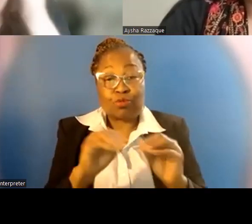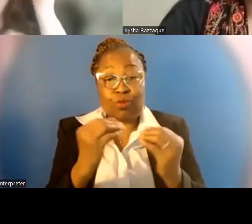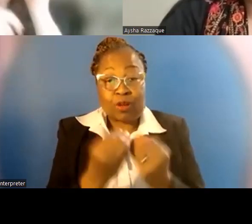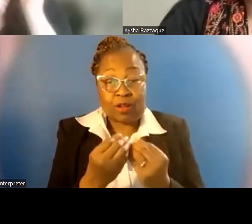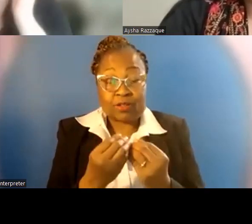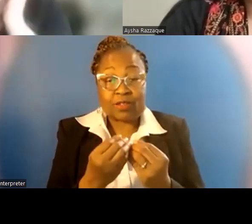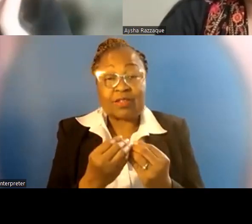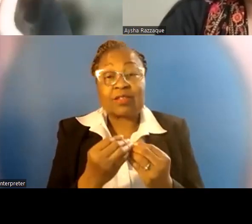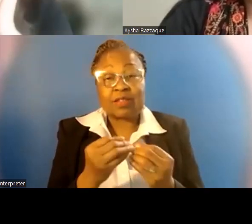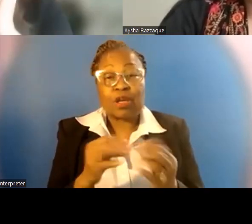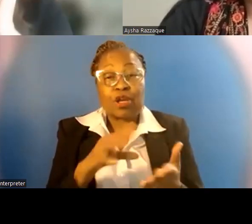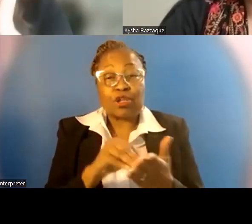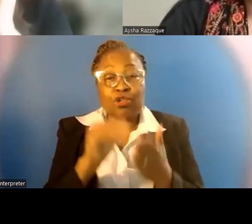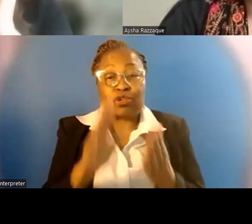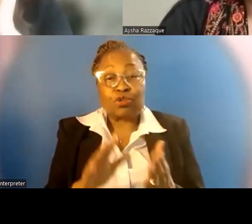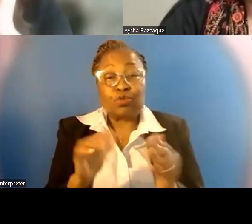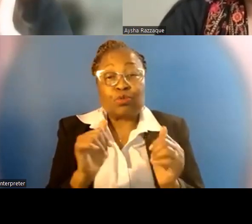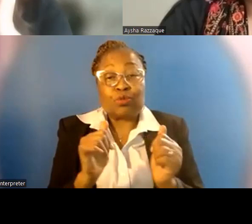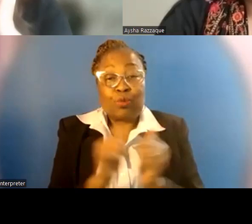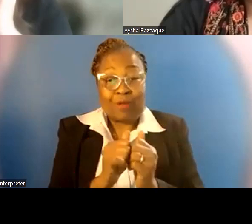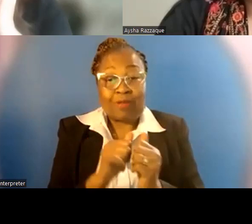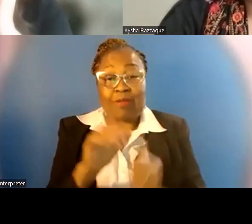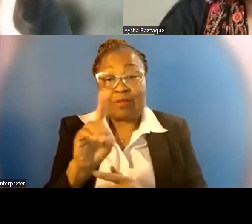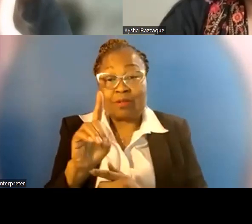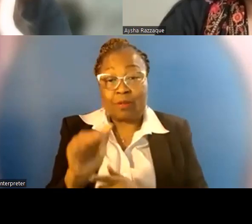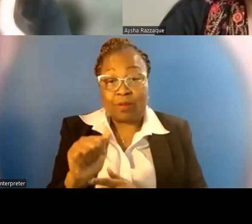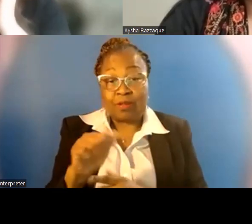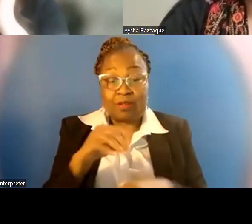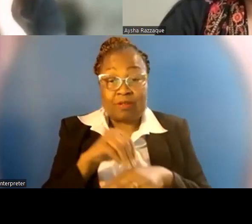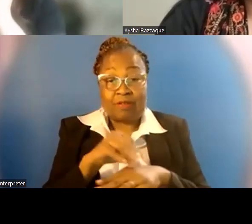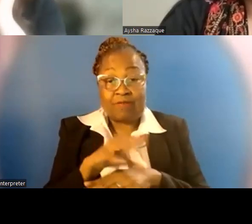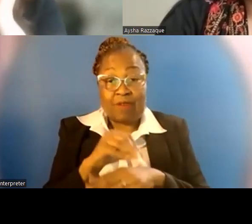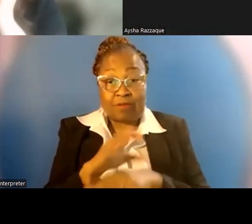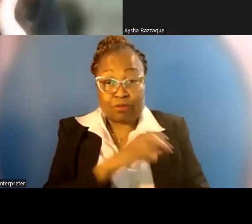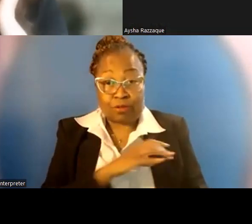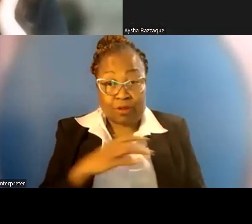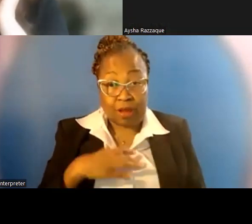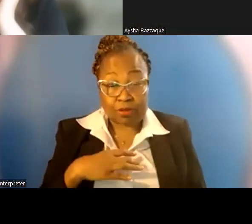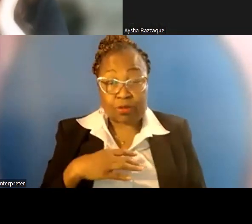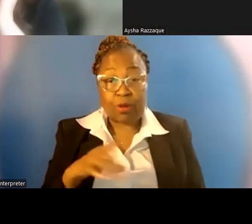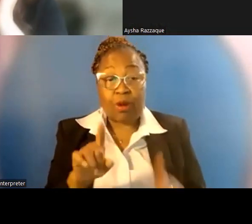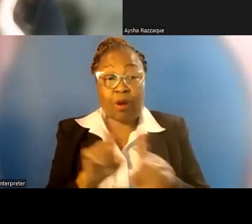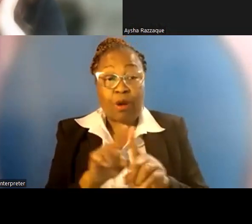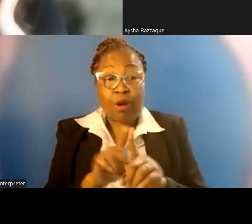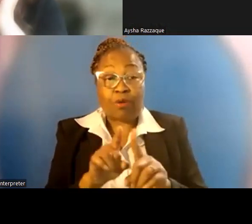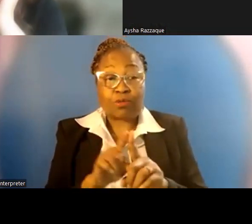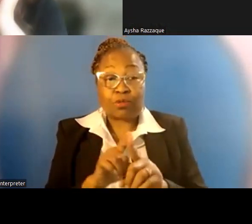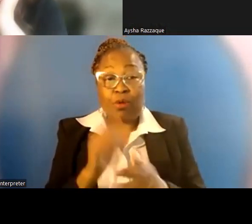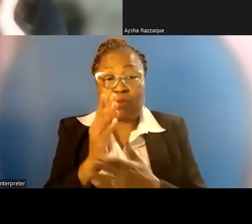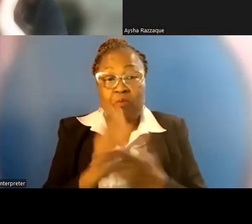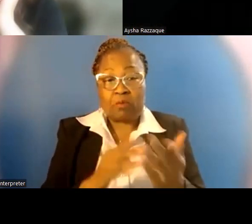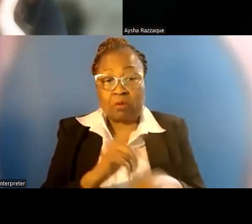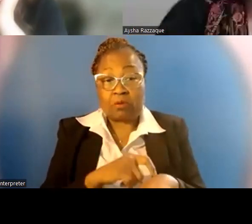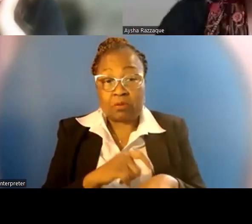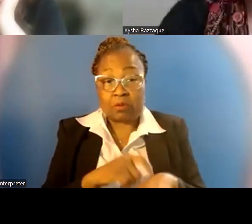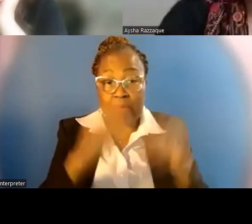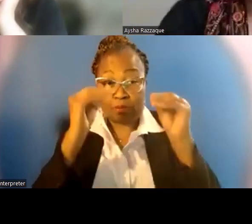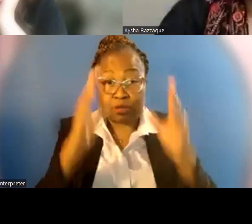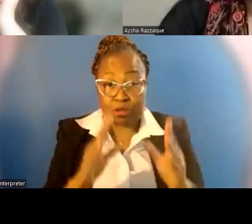with Disabilities Advisory Council. And I also serve as an adjunct instructor in our disability studies program.